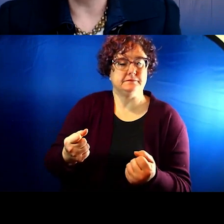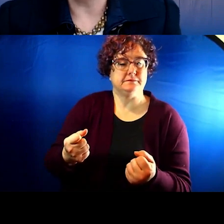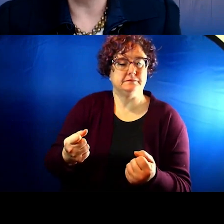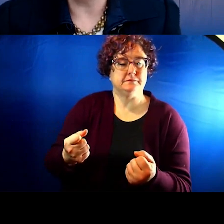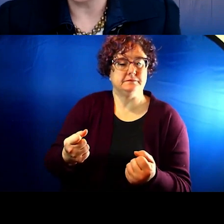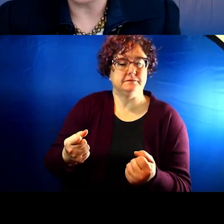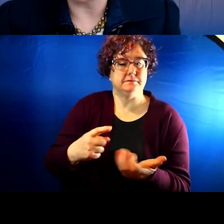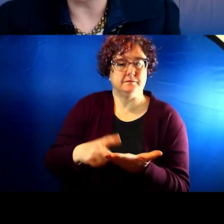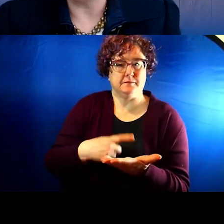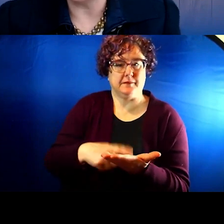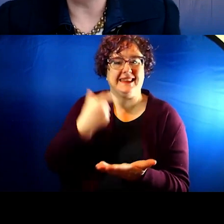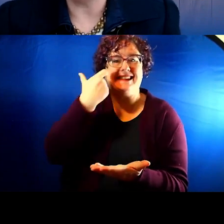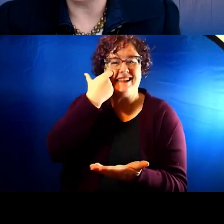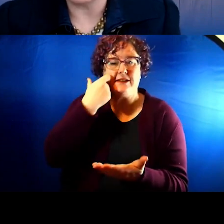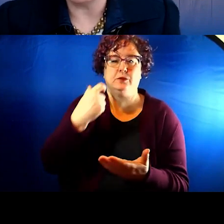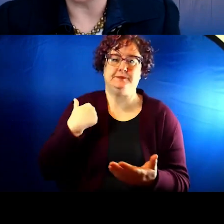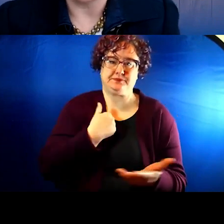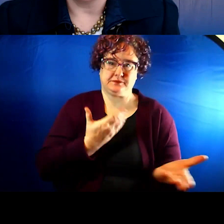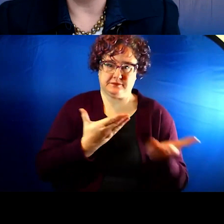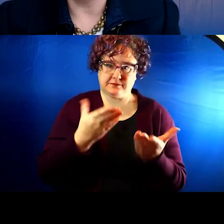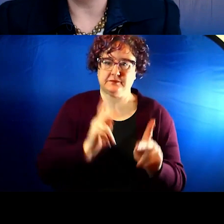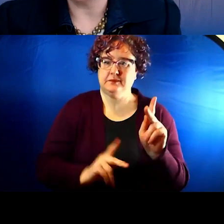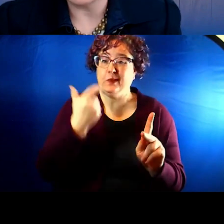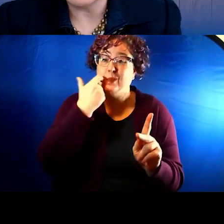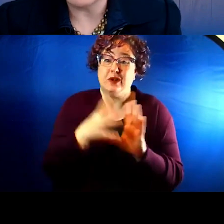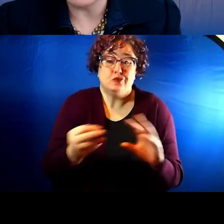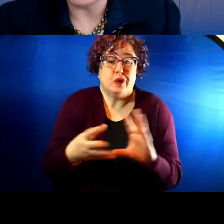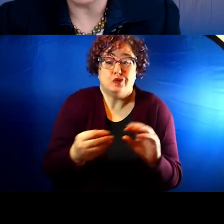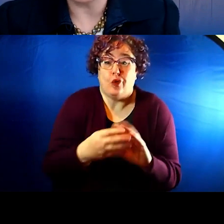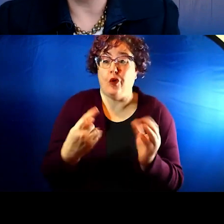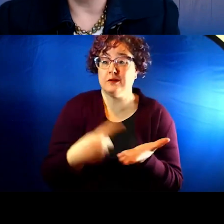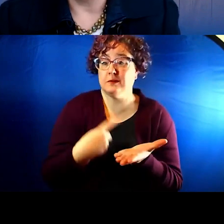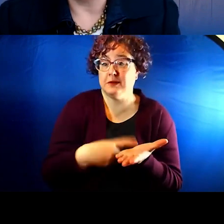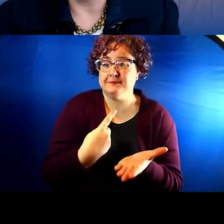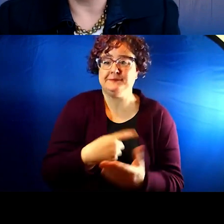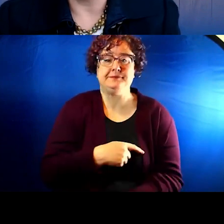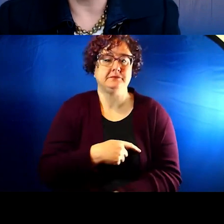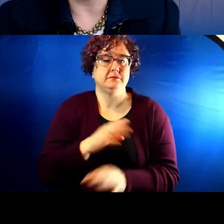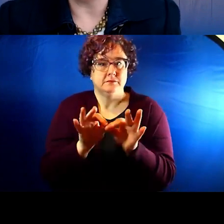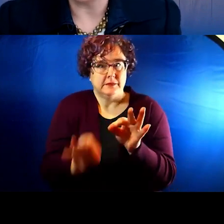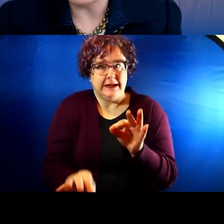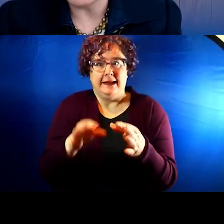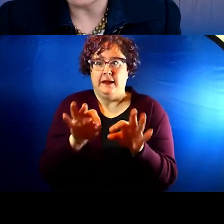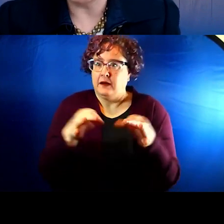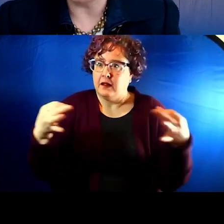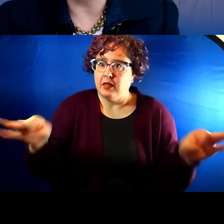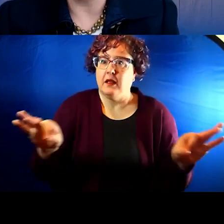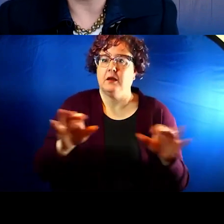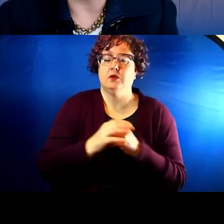SIMILAR TO WHAT WE SAID ABOUT USING PLANE LANGUAGE. YOU SEE THERE IS NOTHING IN THERE ABOUT HOTLINES. THERE IS NOTHING IN THERE ABOUT MENTAL HEALTH.